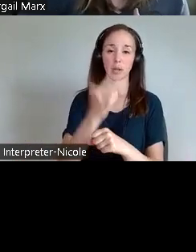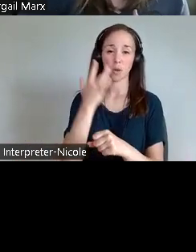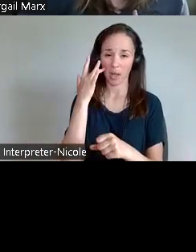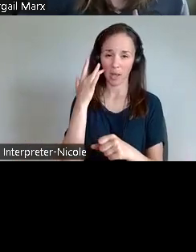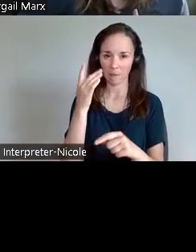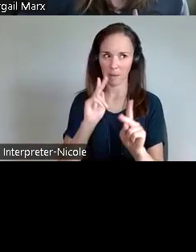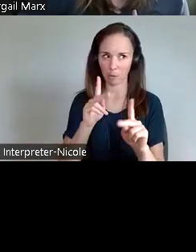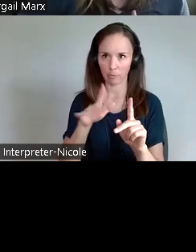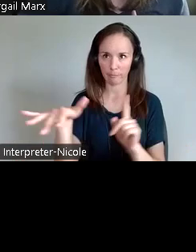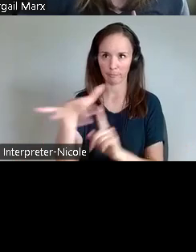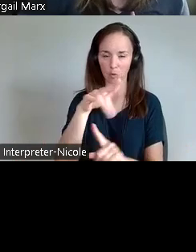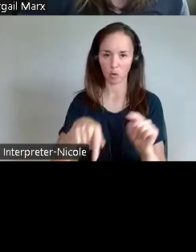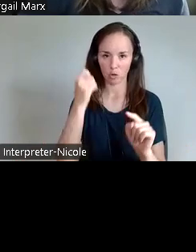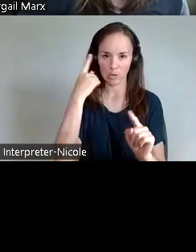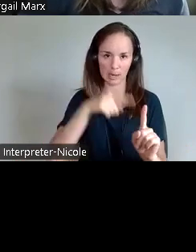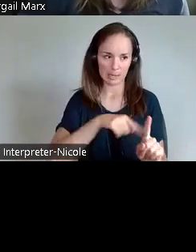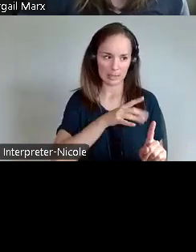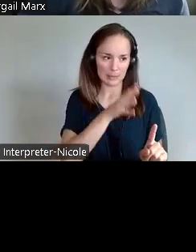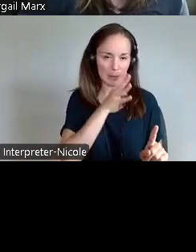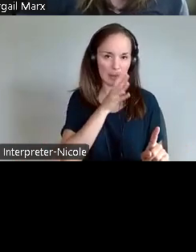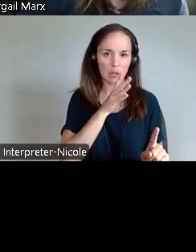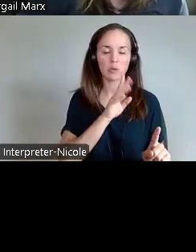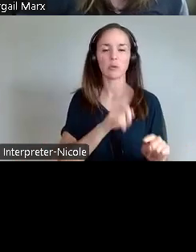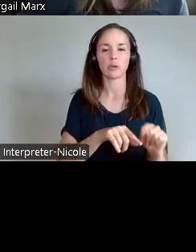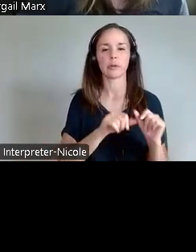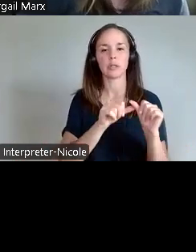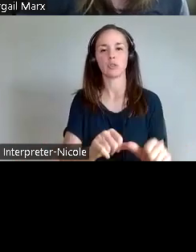understand his speech, it impacted his ability to continue in his job.